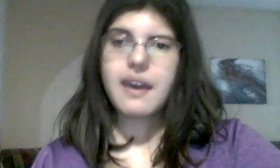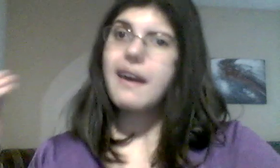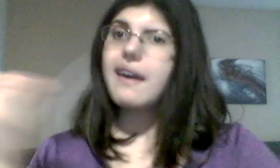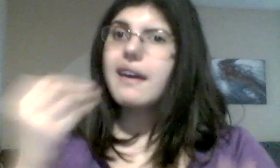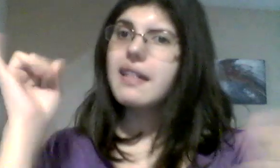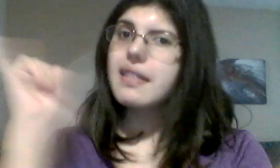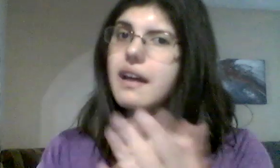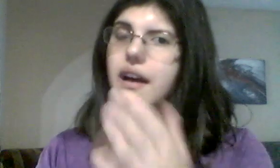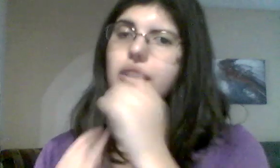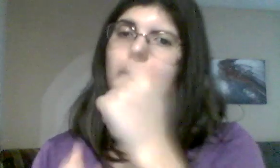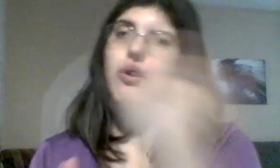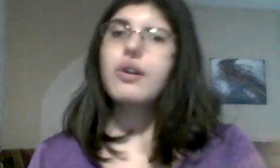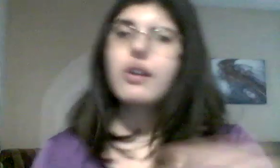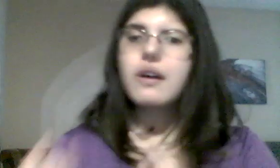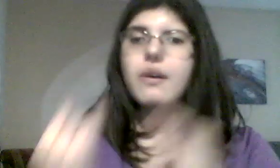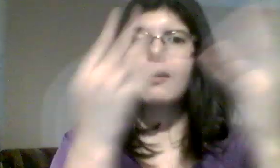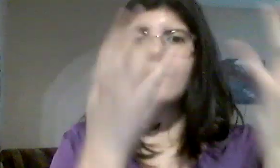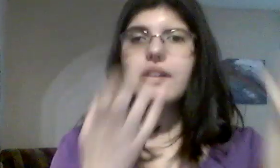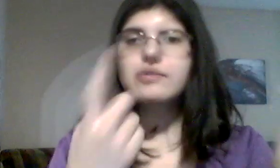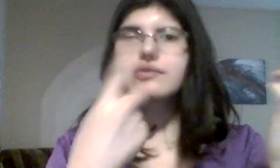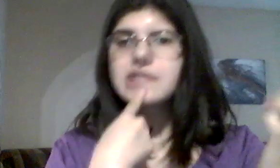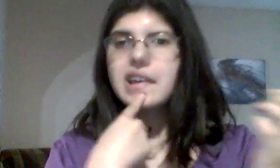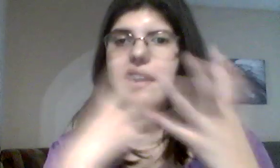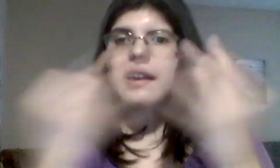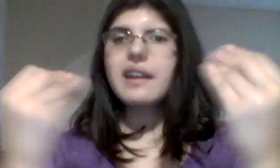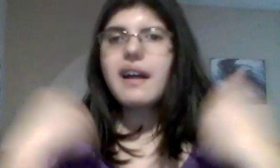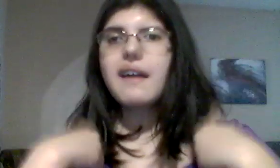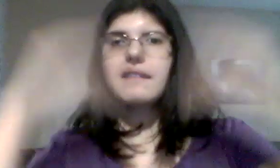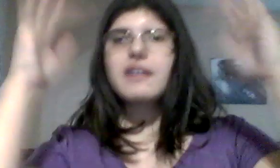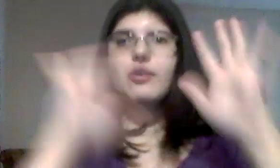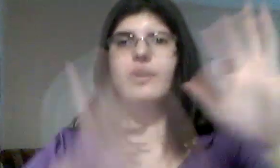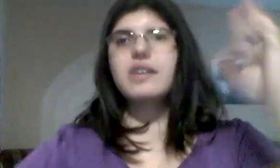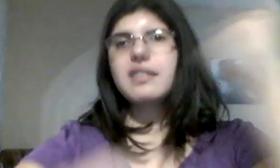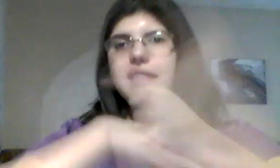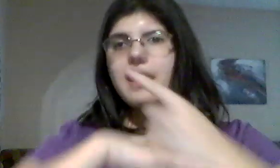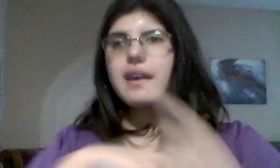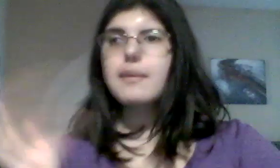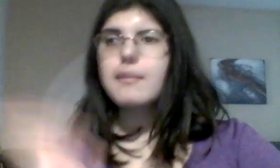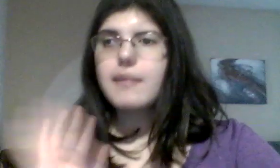And that all I want to say. Have a great day! Byee